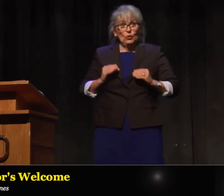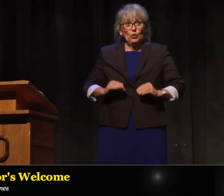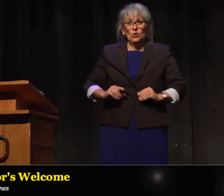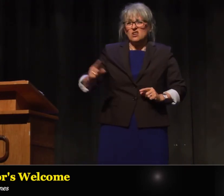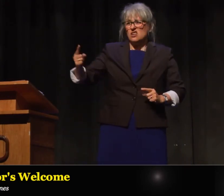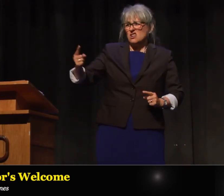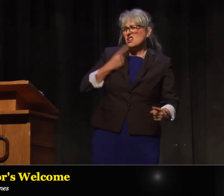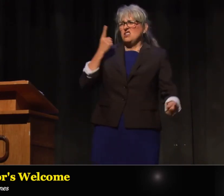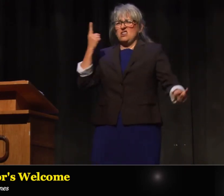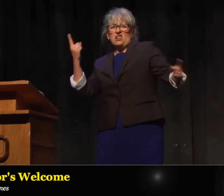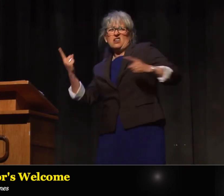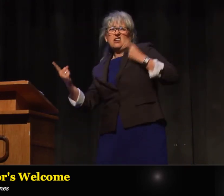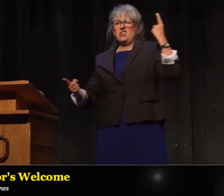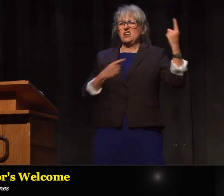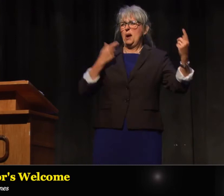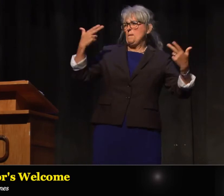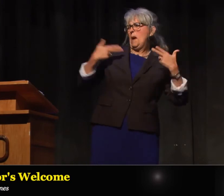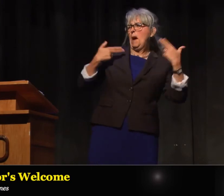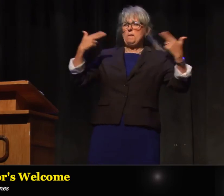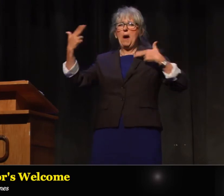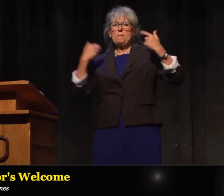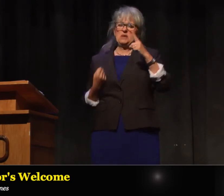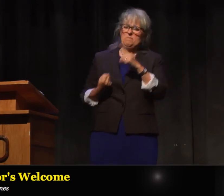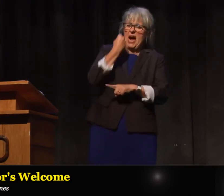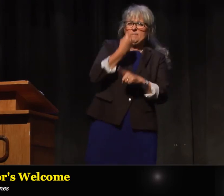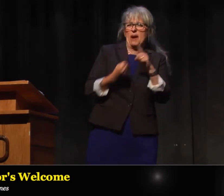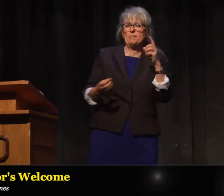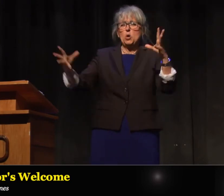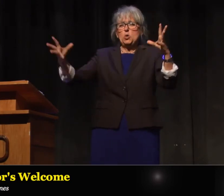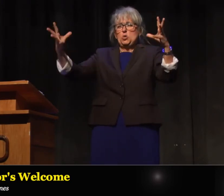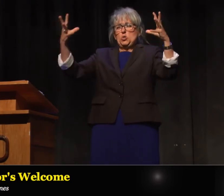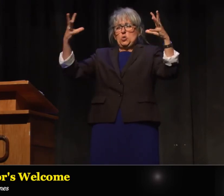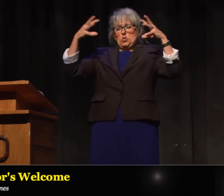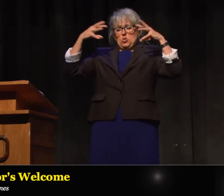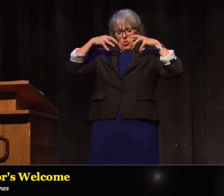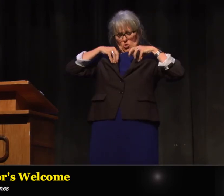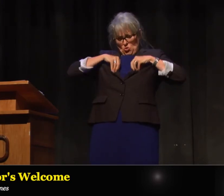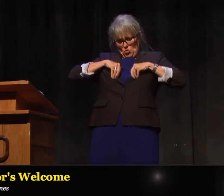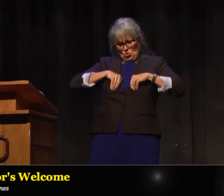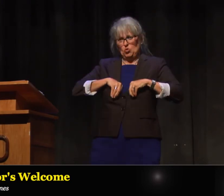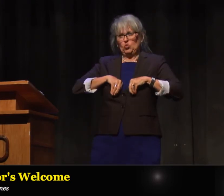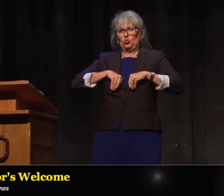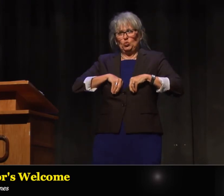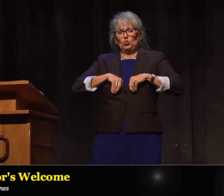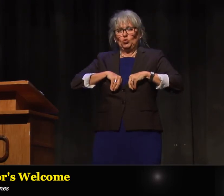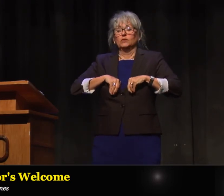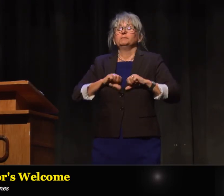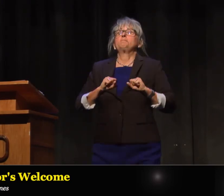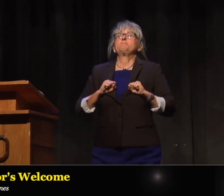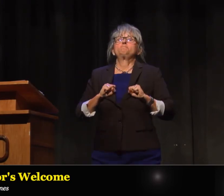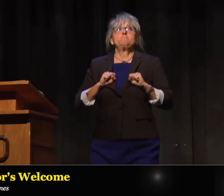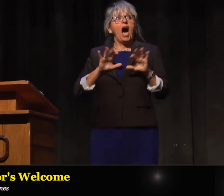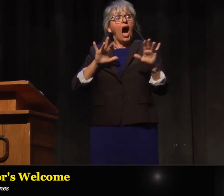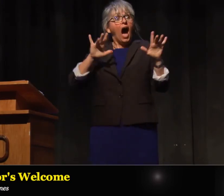That special suit, he had so many bad things happen to him all condensed and absorbed